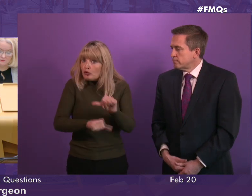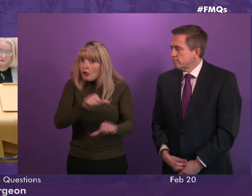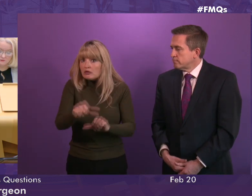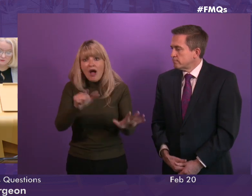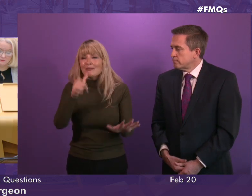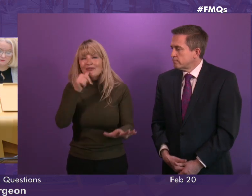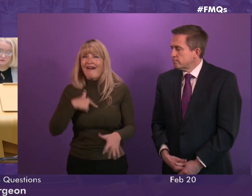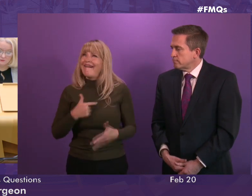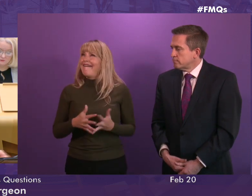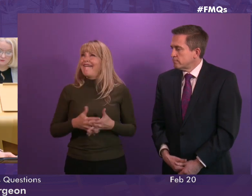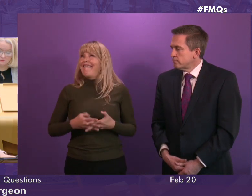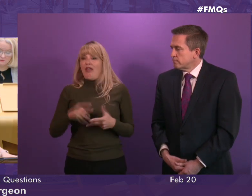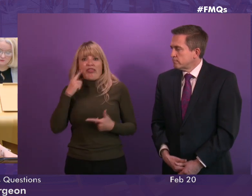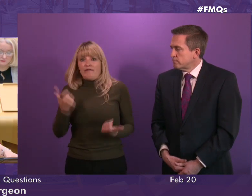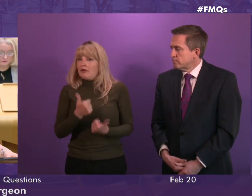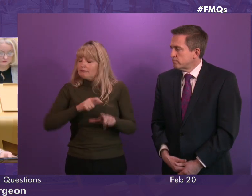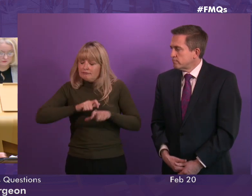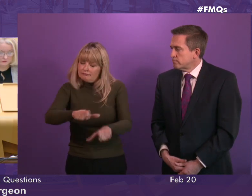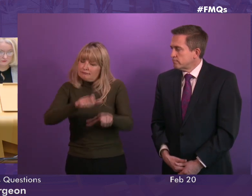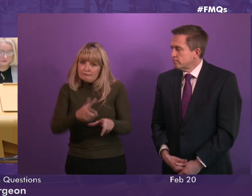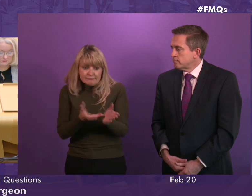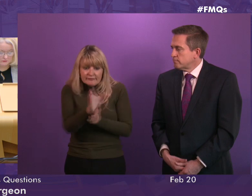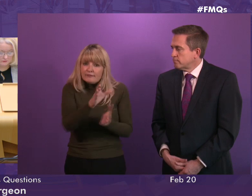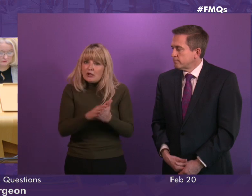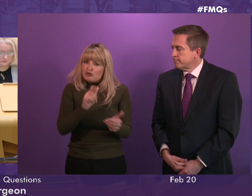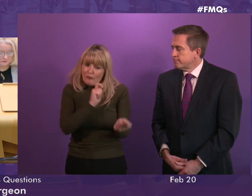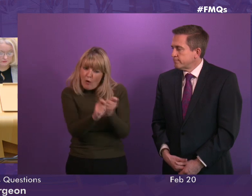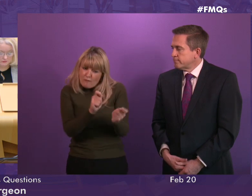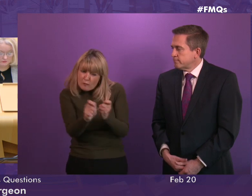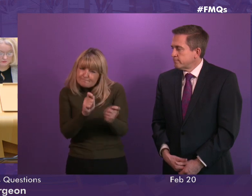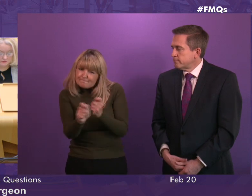complacent; we will continue to invest and reform to ensure that we continue to have